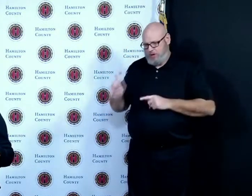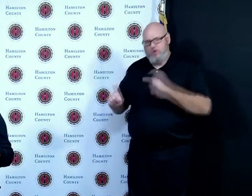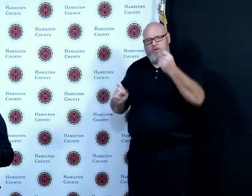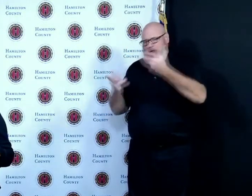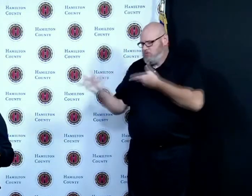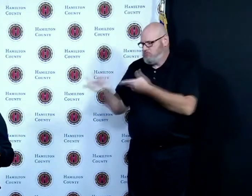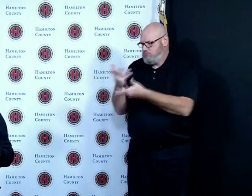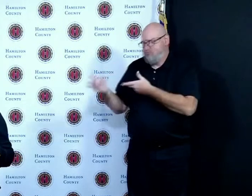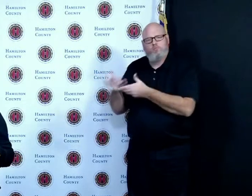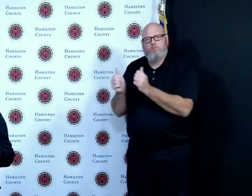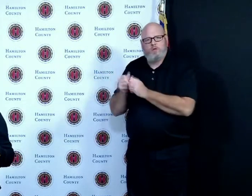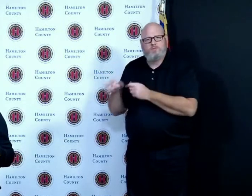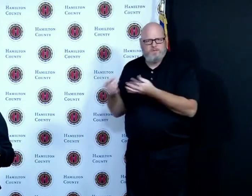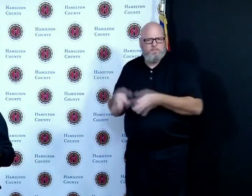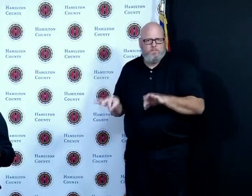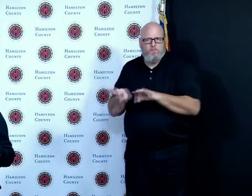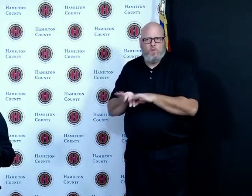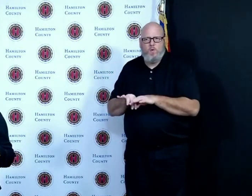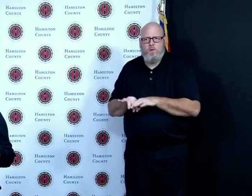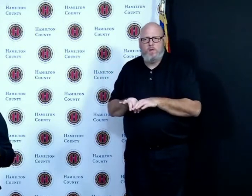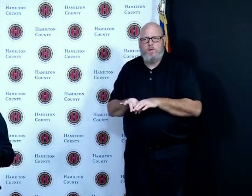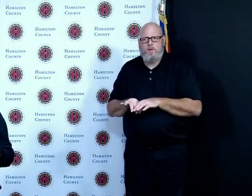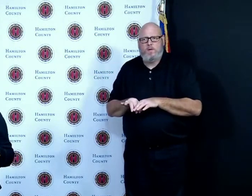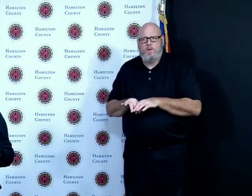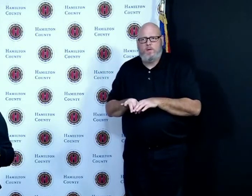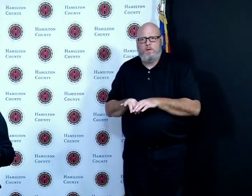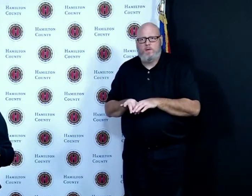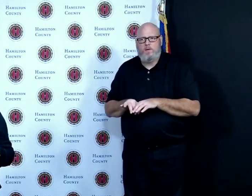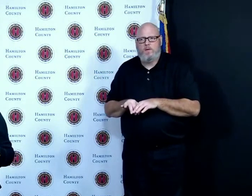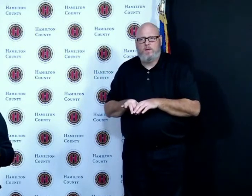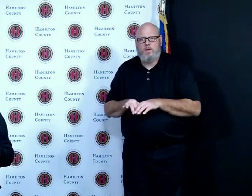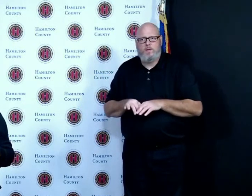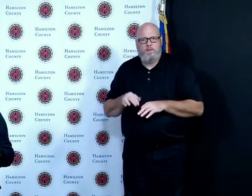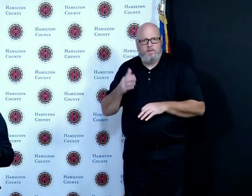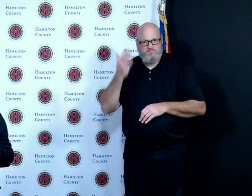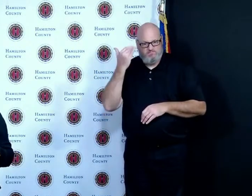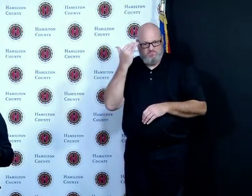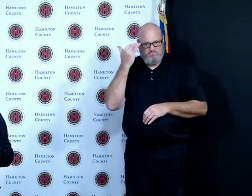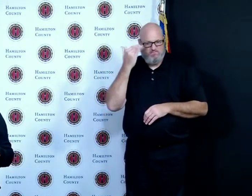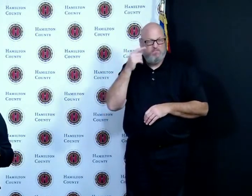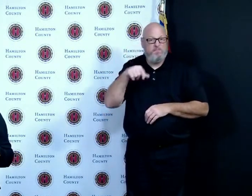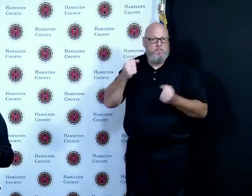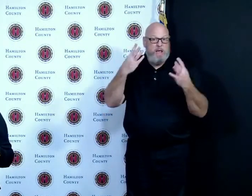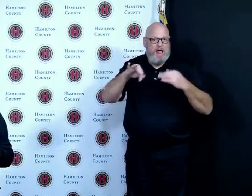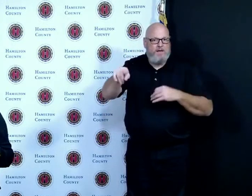and other things rolling out to help help our citizens right now phase two of it will be an